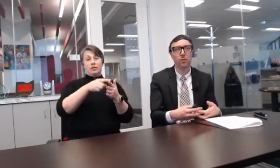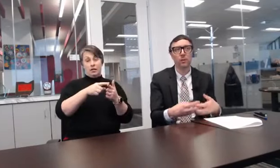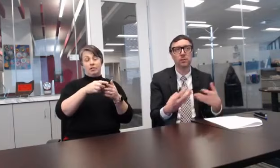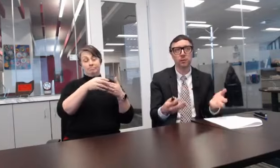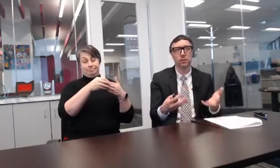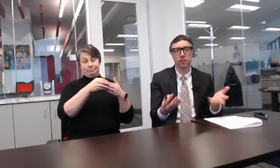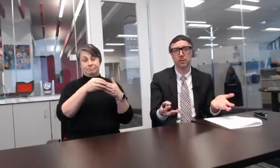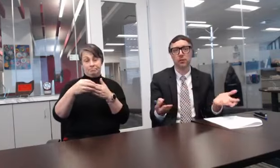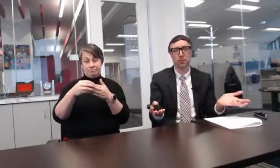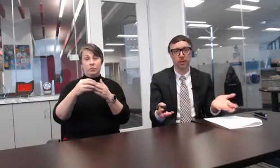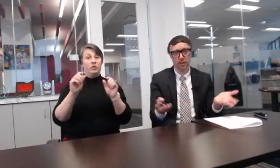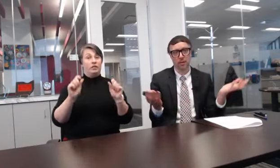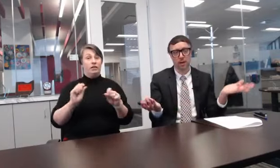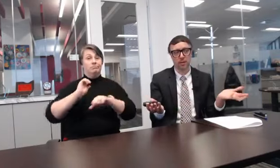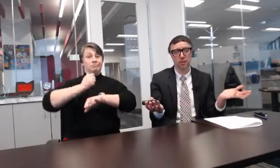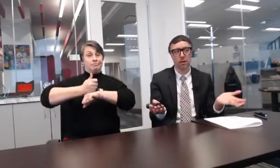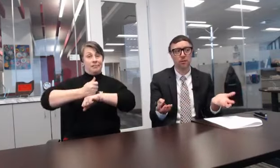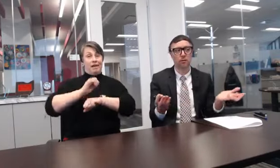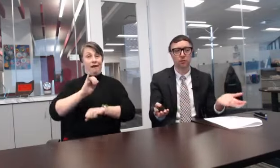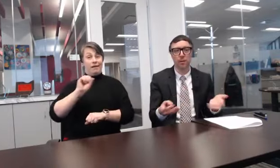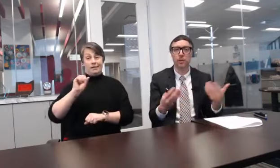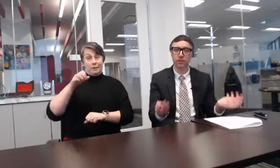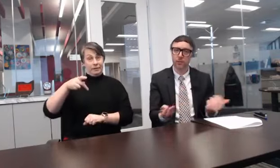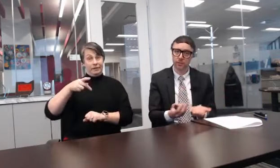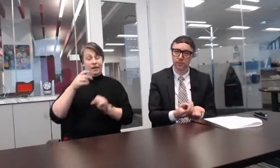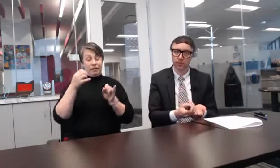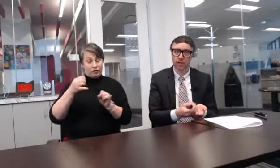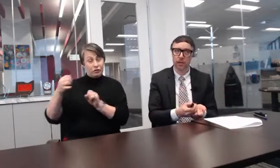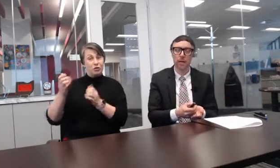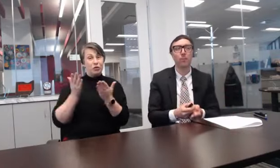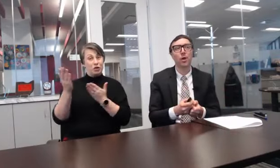which is basically your plan that describes all the services you're gonna get.